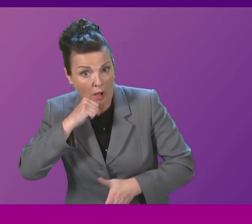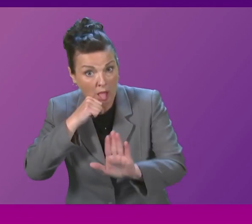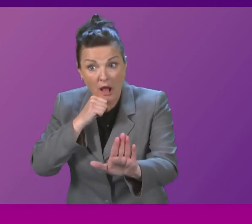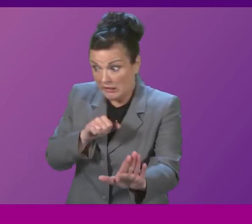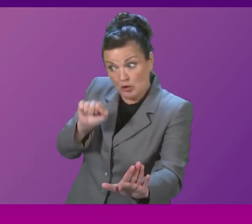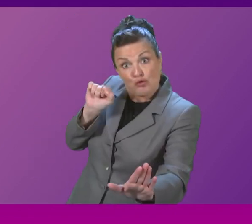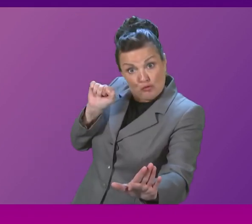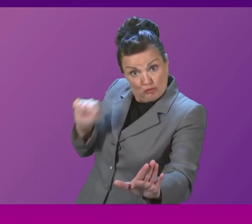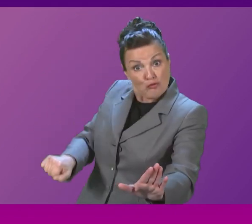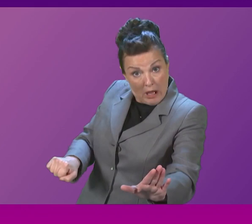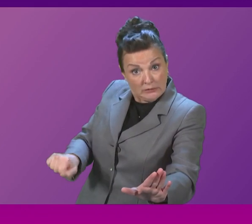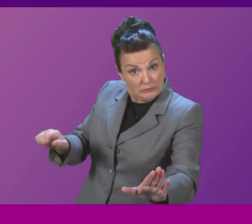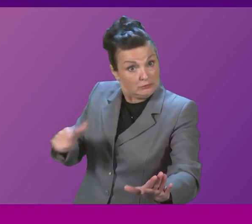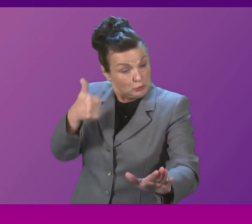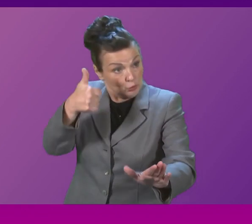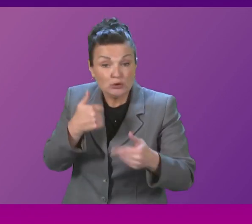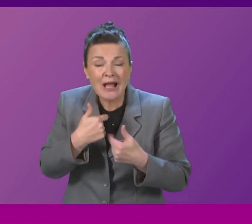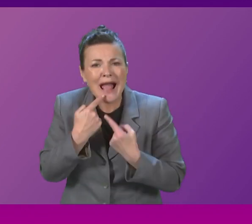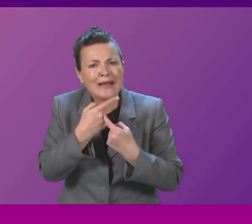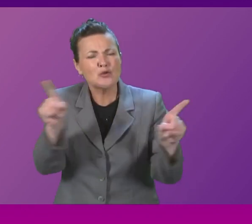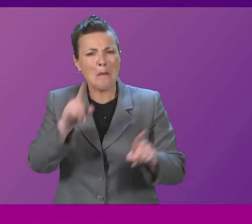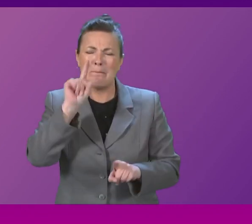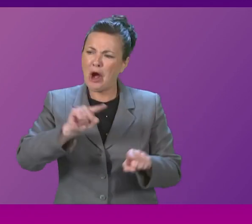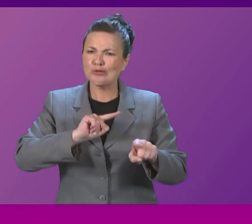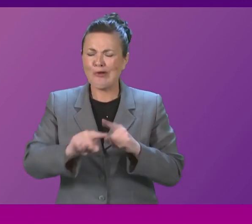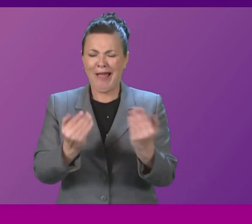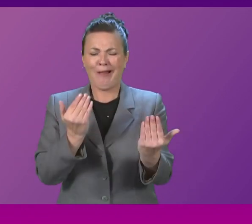do so—I have welcomed that announcement—but, before trying to make a comparison with ferries,